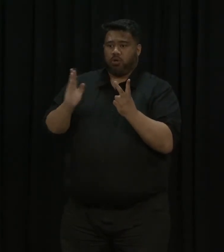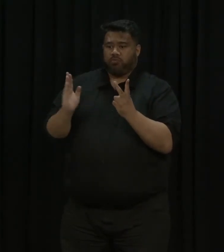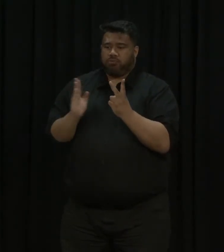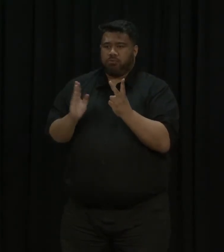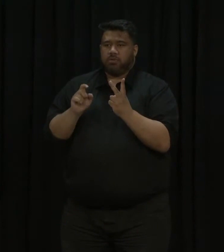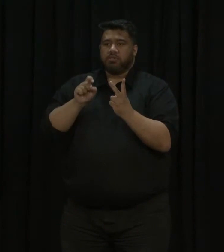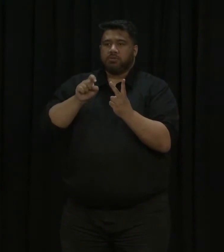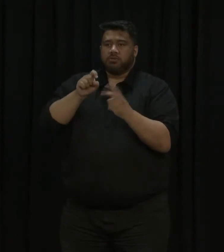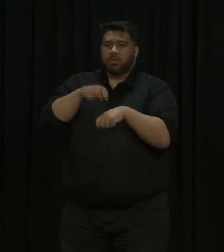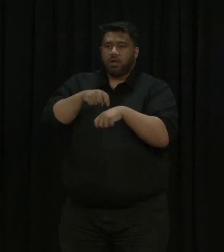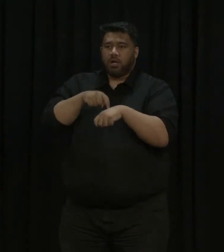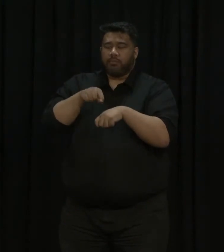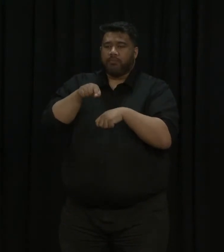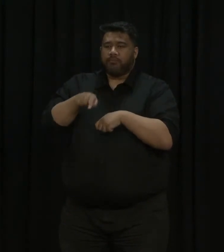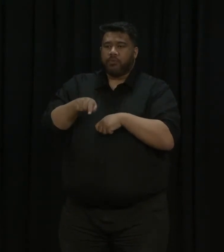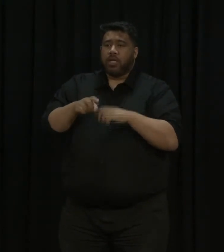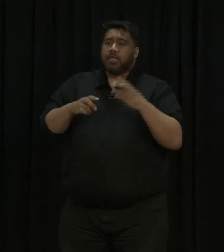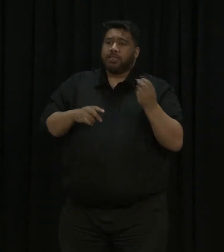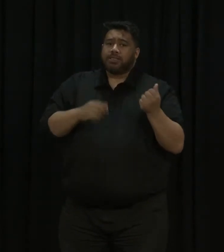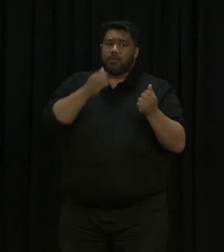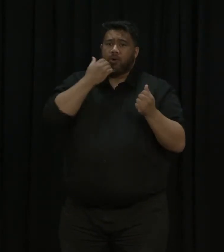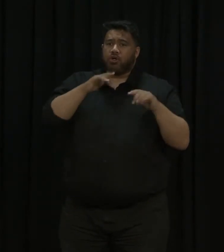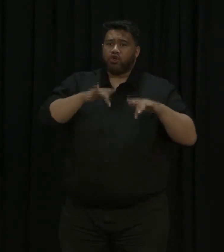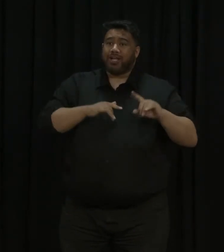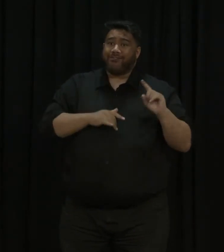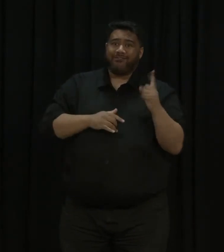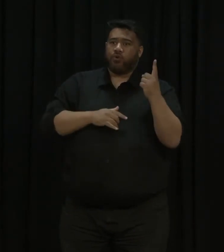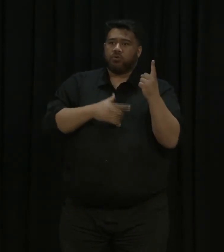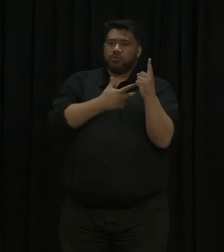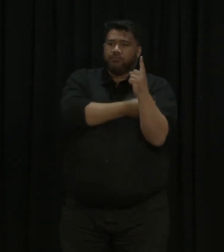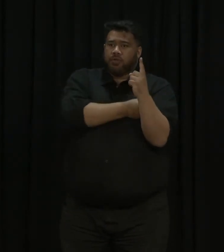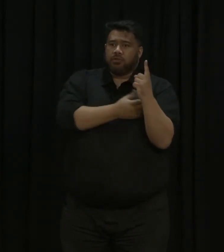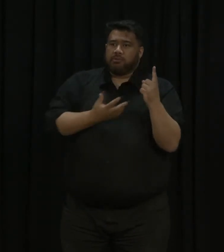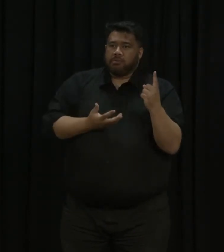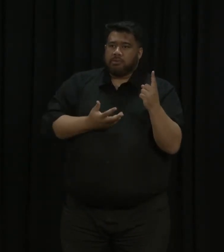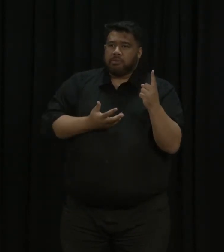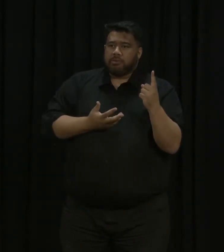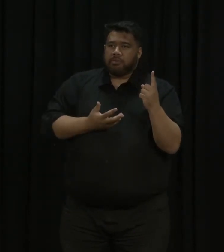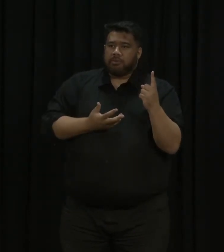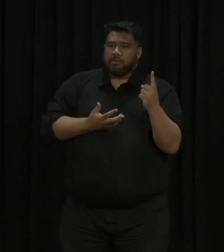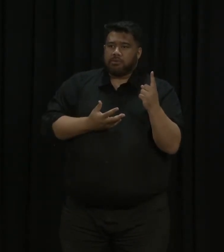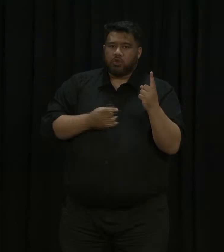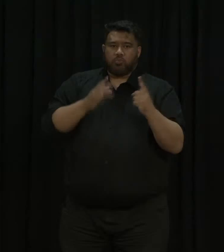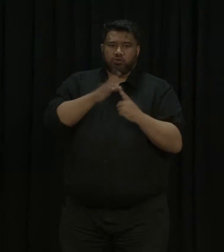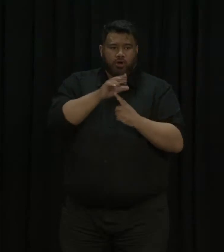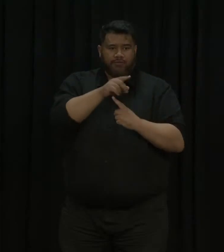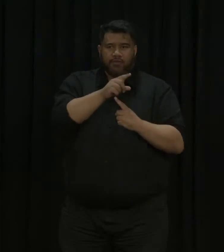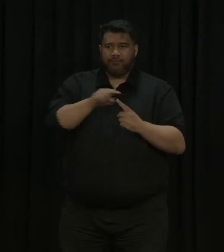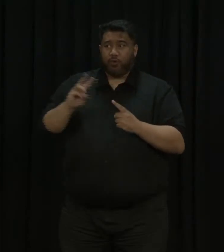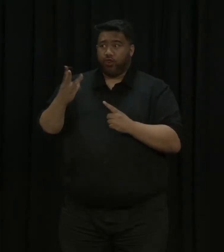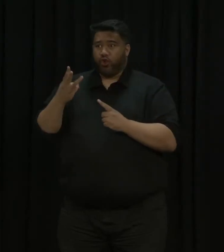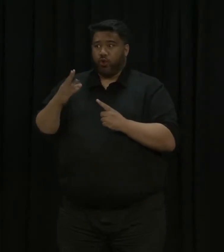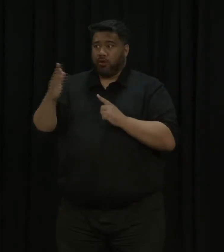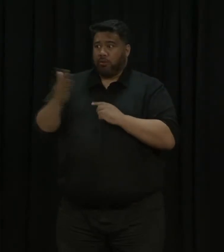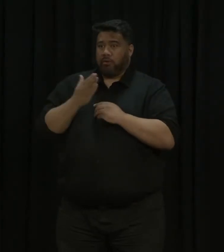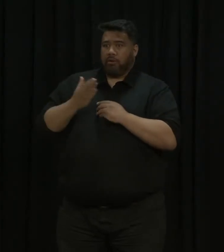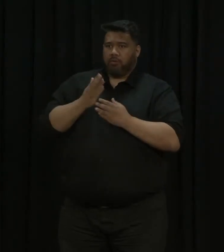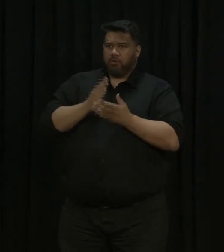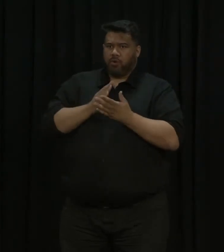period of time between the 2nd dose and 3rd dose. For the Maori that we have not